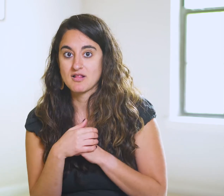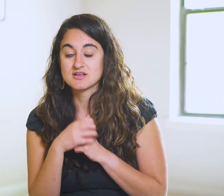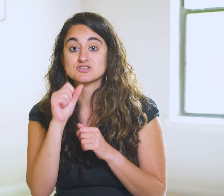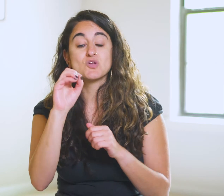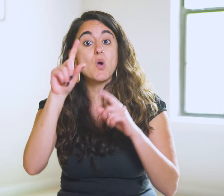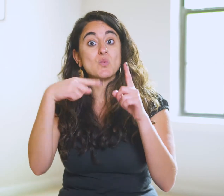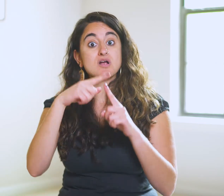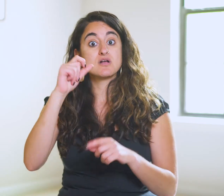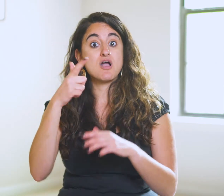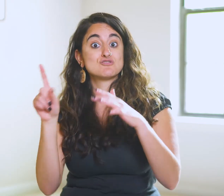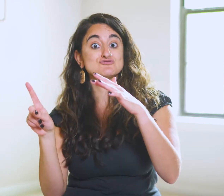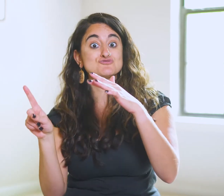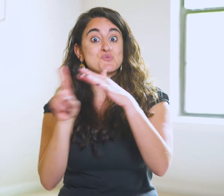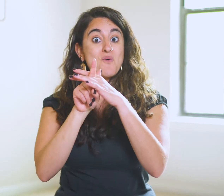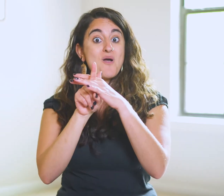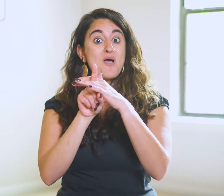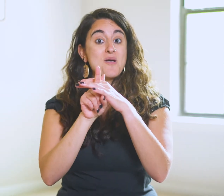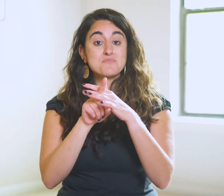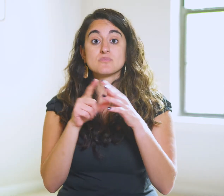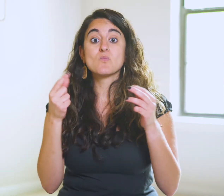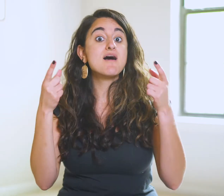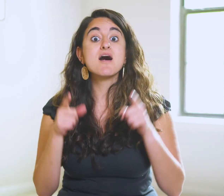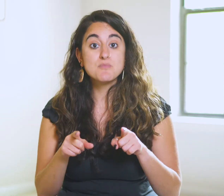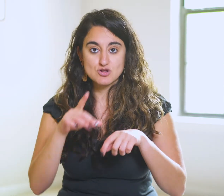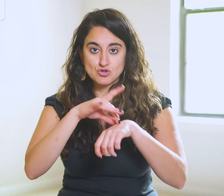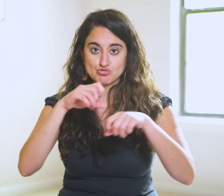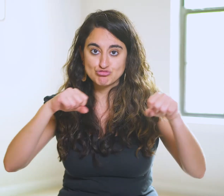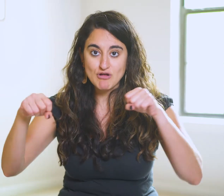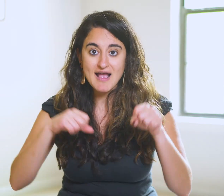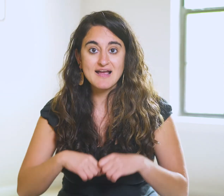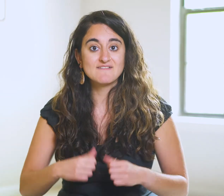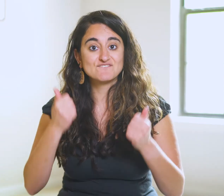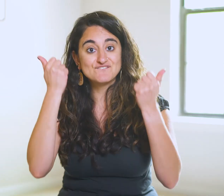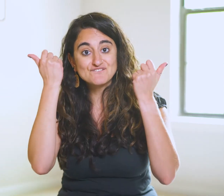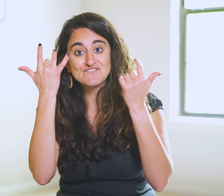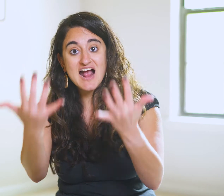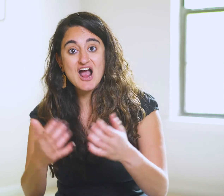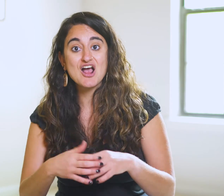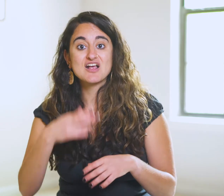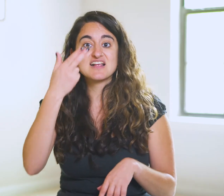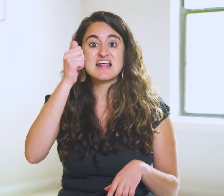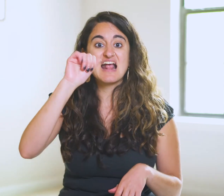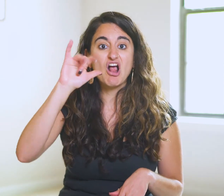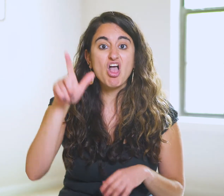So when Gog shows up on the scene, God will send an earthquake, fire, hail,